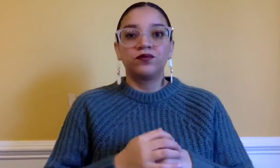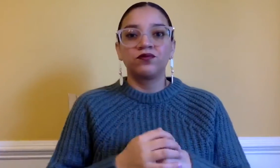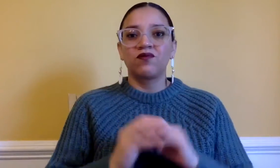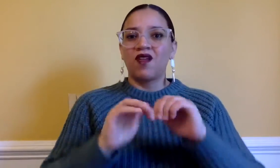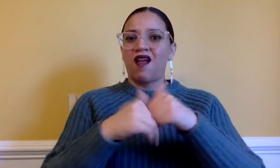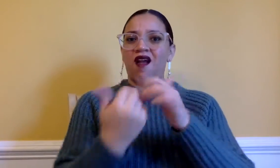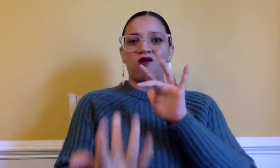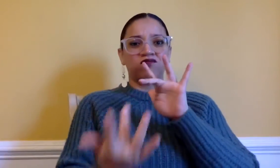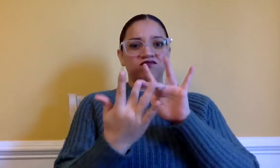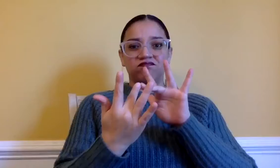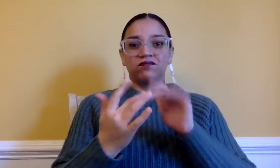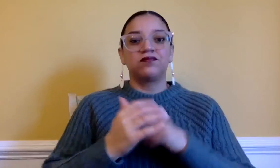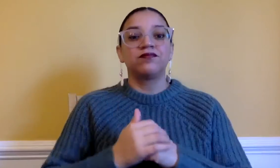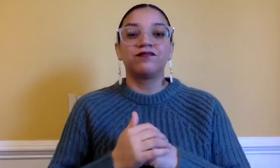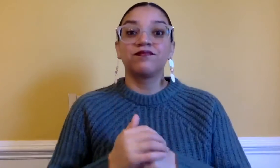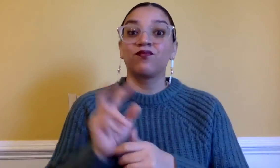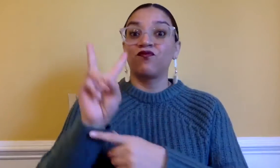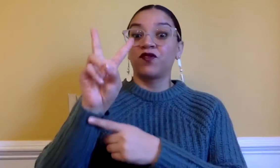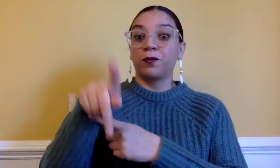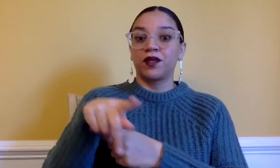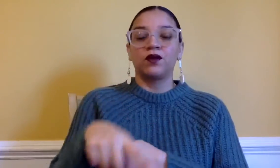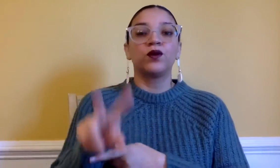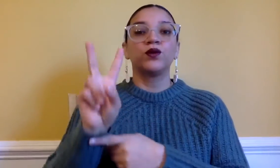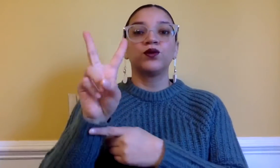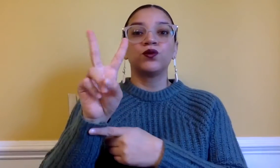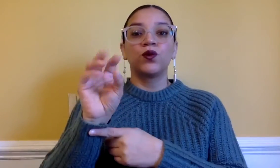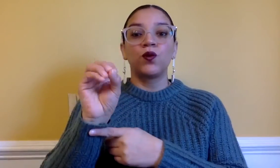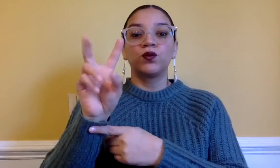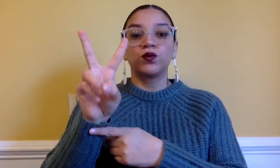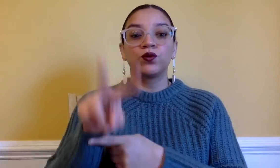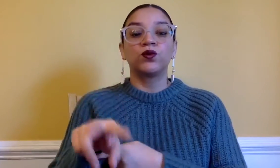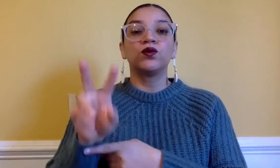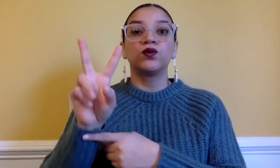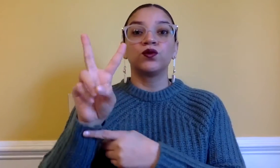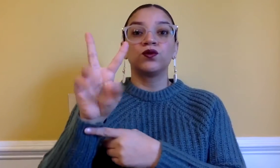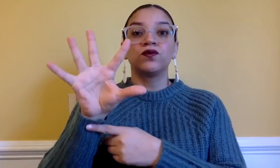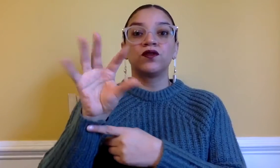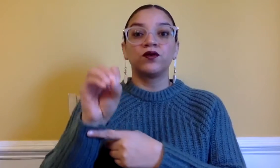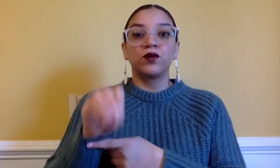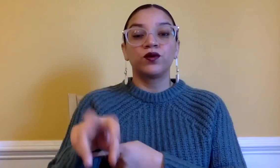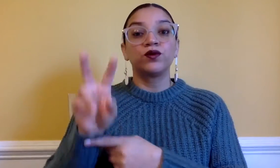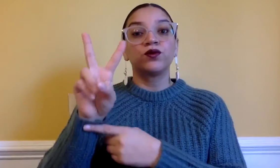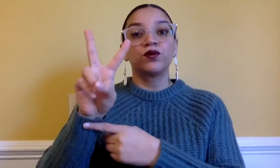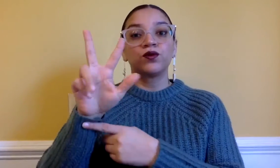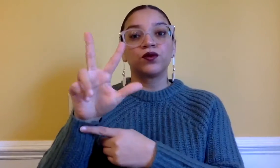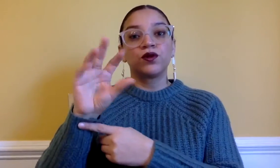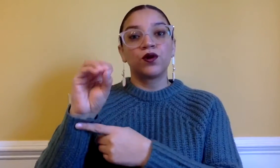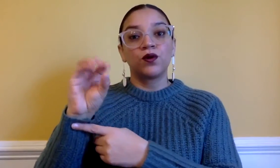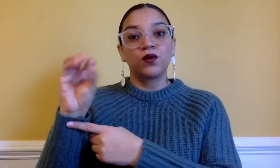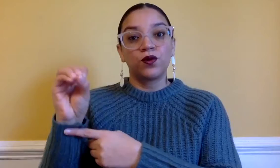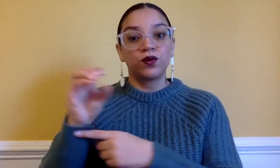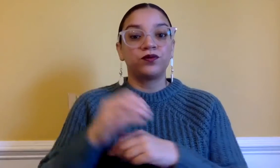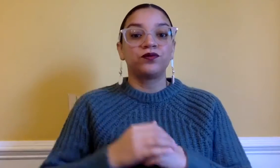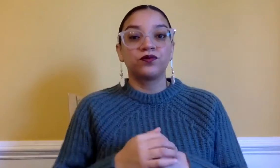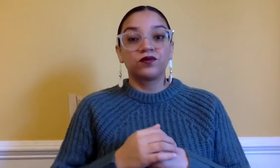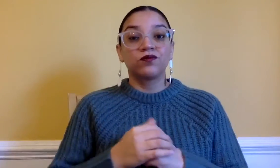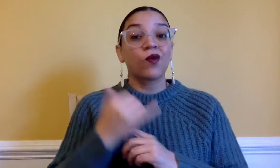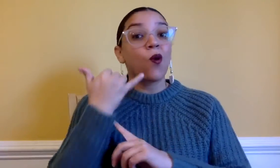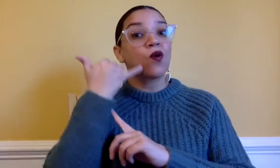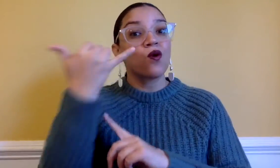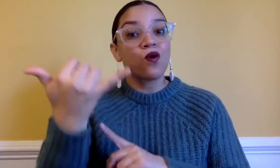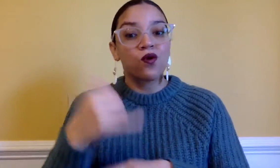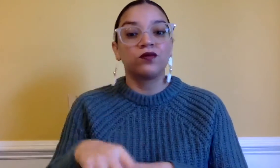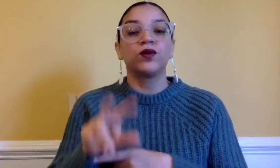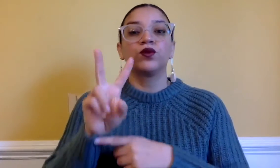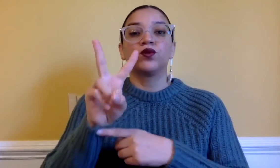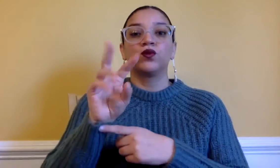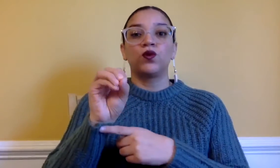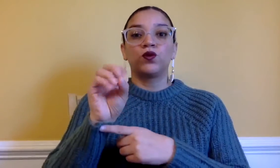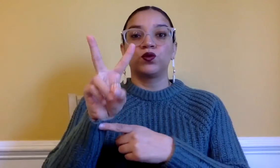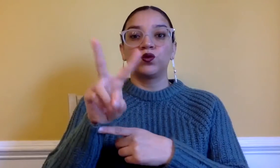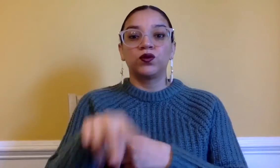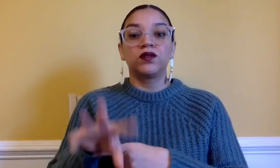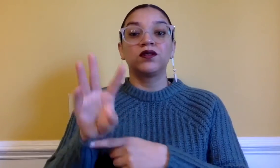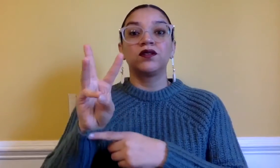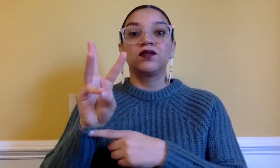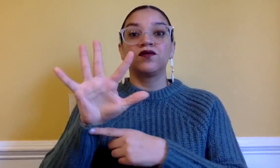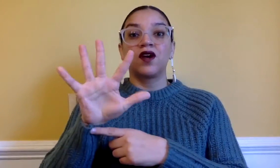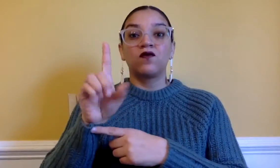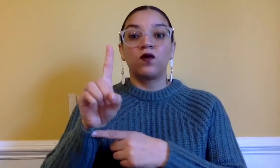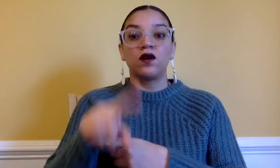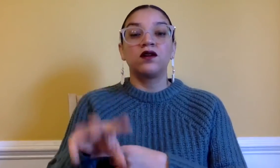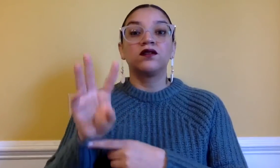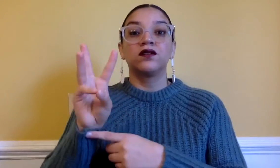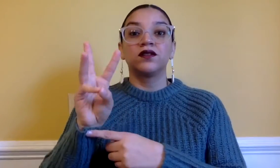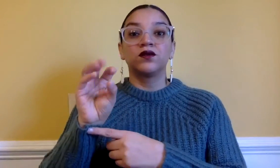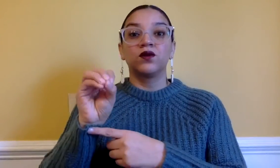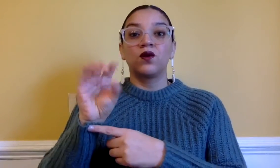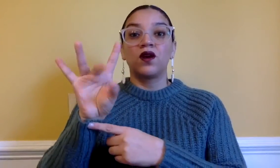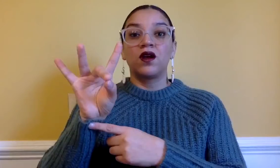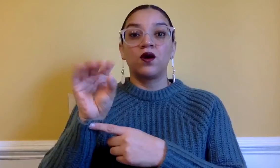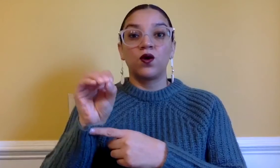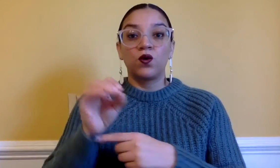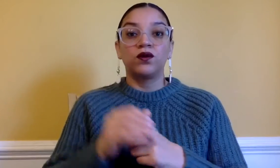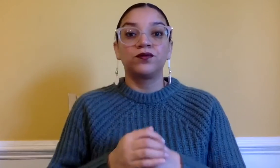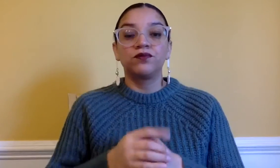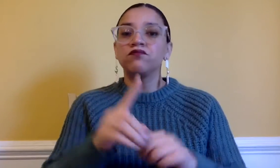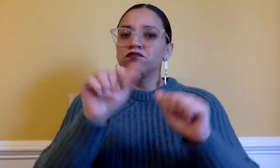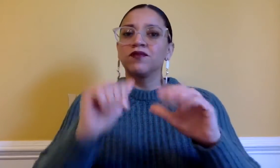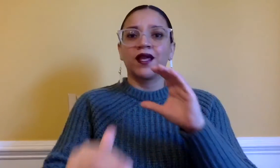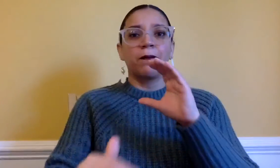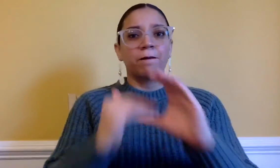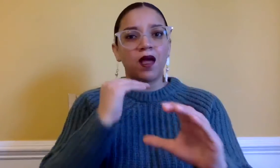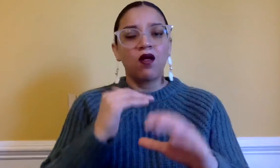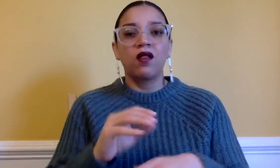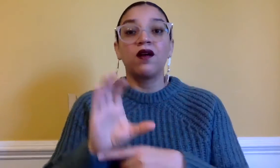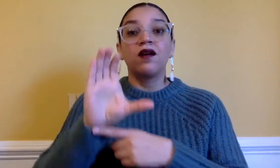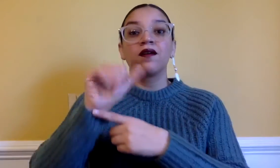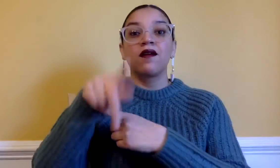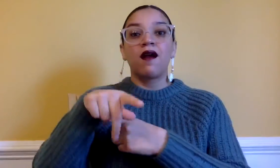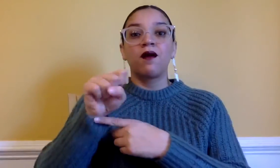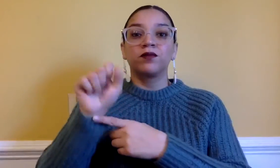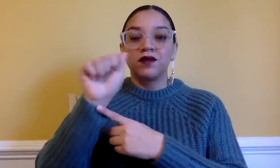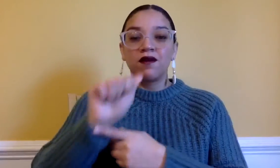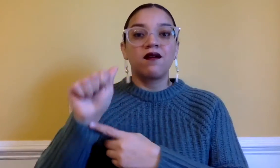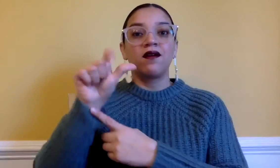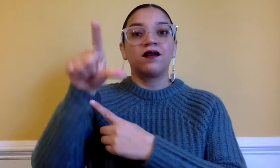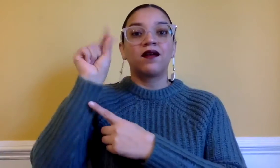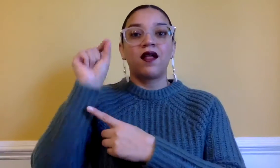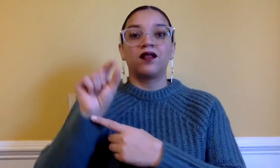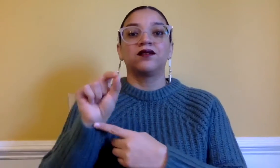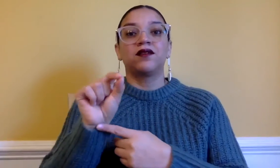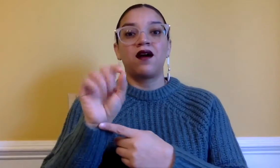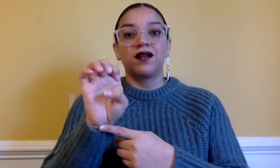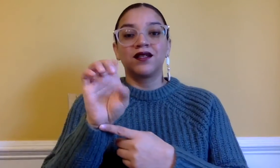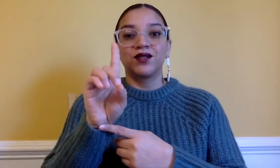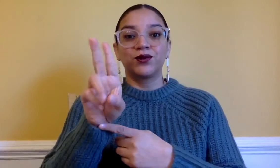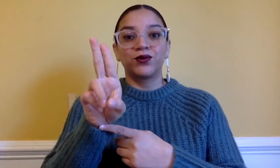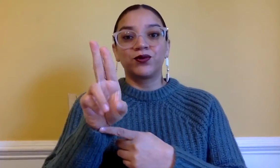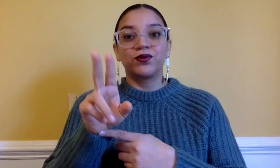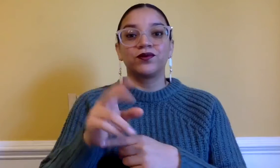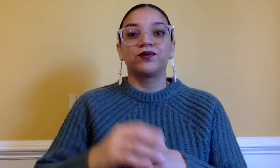How to contact us? VP: 202 250 2300 or voice 202 651 6080. You may also email us at caps@gallaudet.edu.